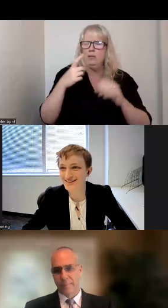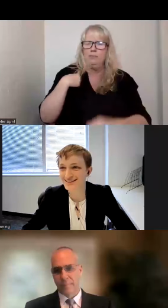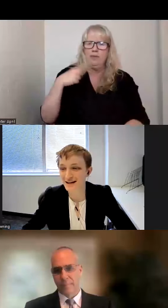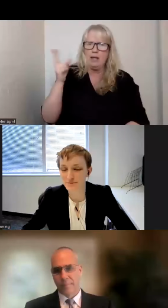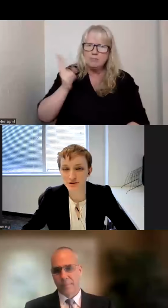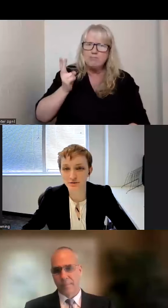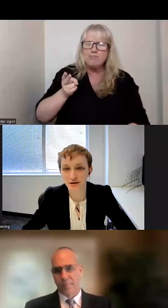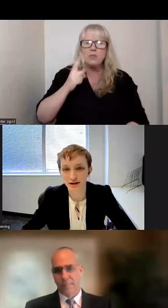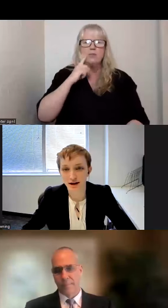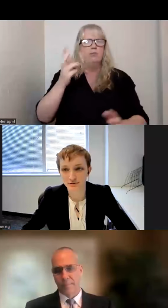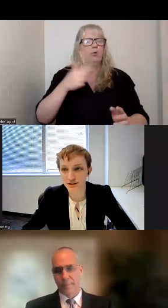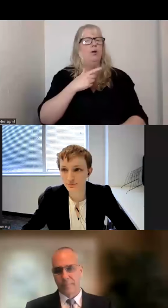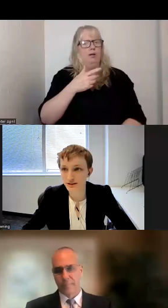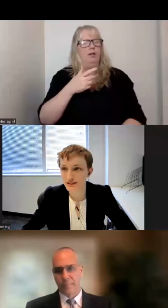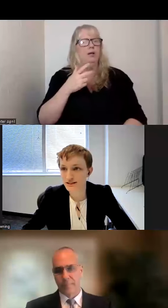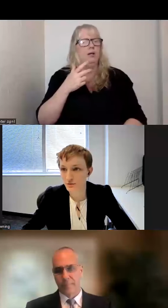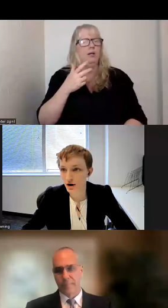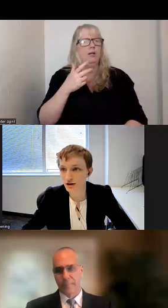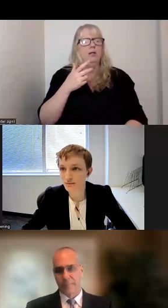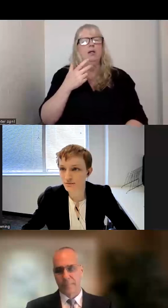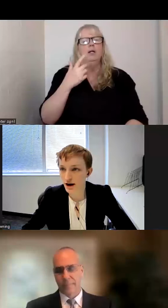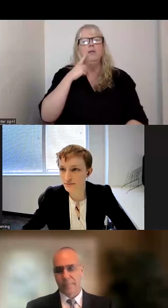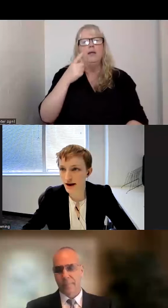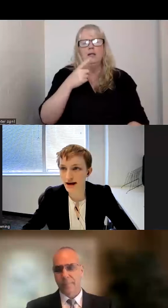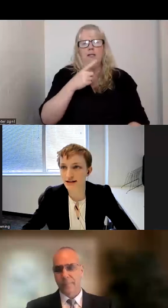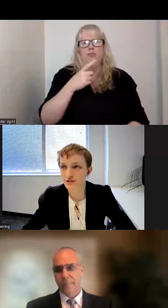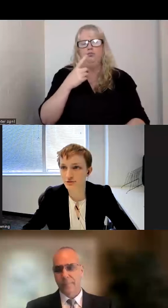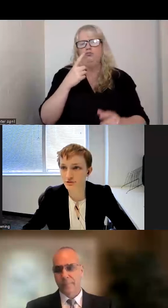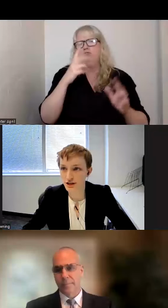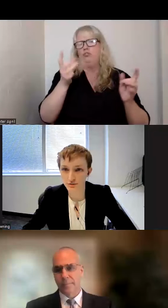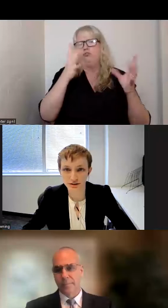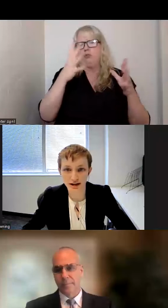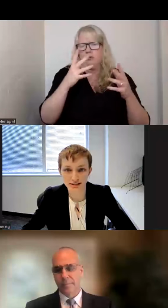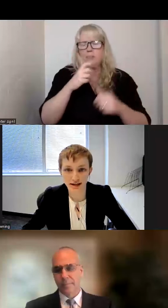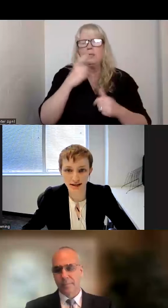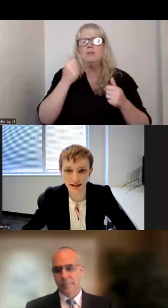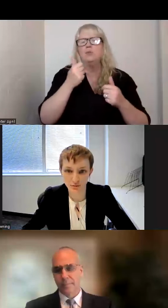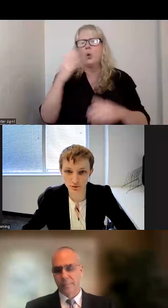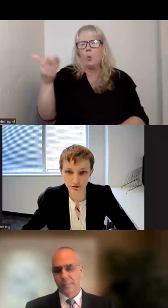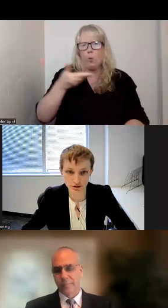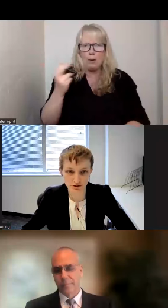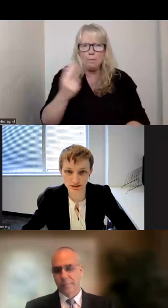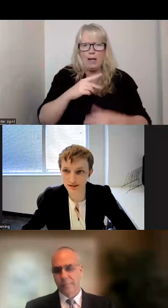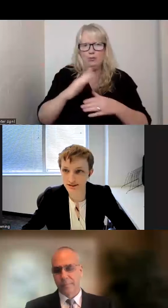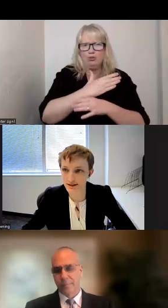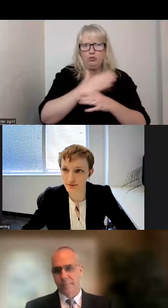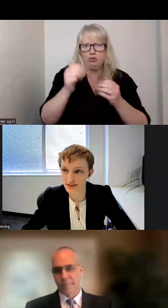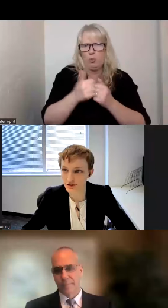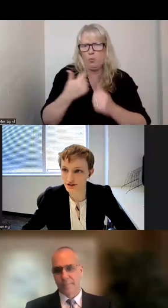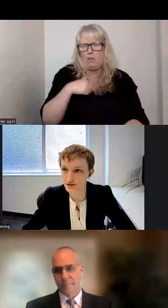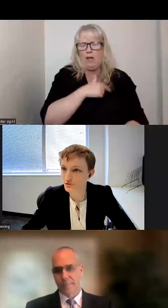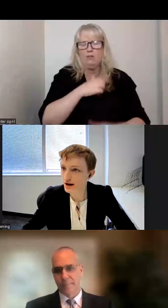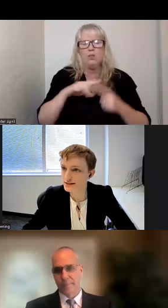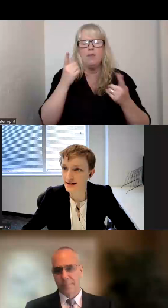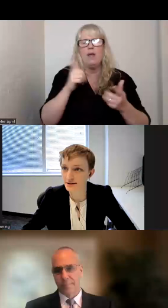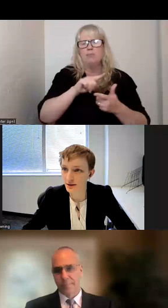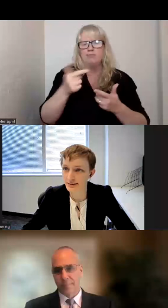CRISIS JAM SO PLEASED TO WELCOME HIM BACK. RON, TAKE IT AWAY.